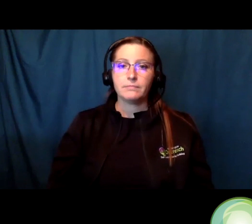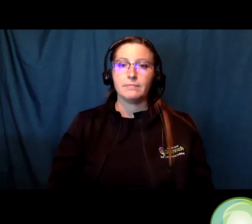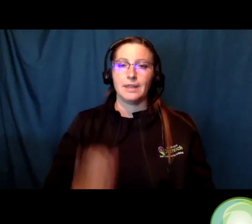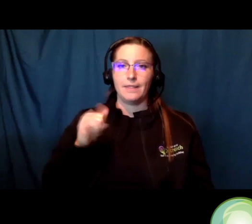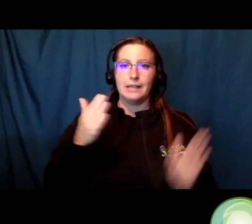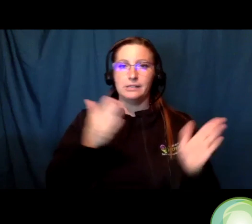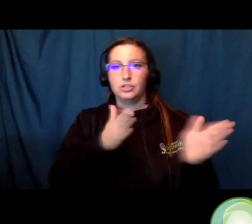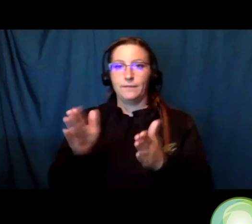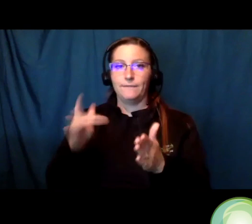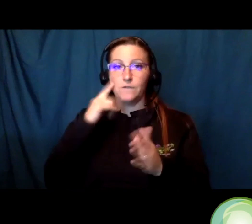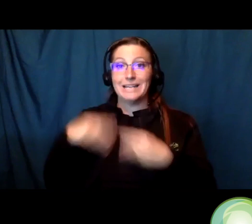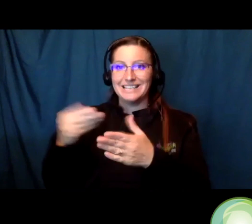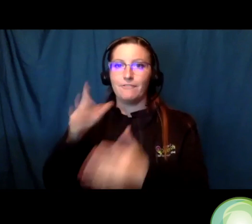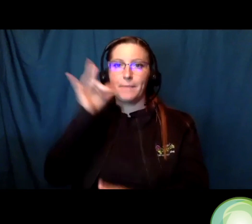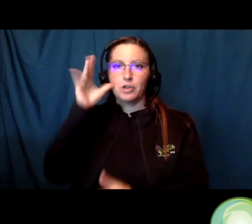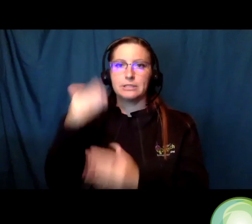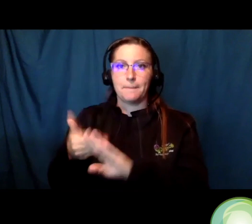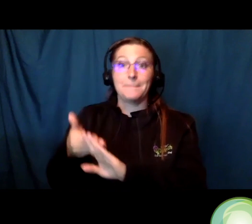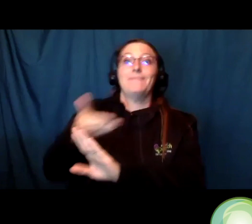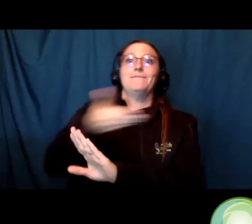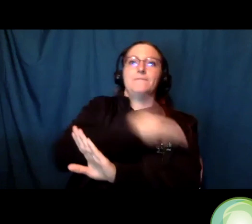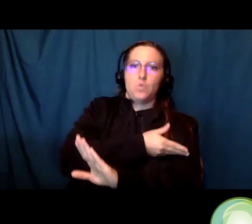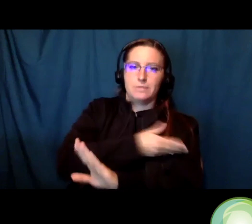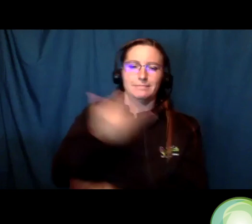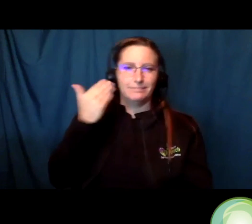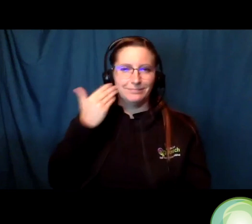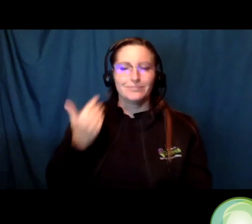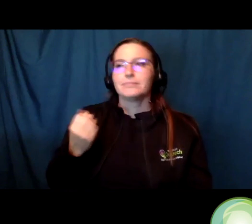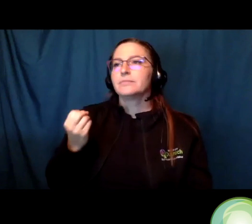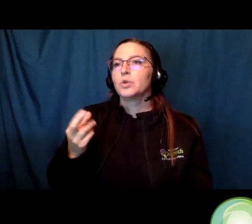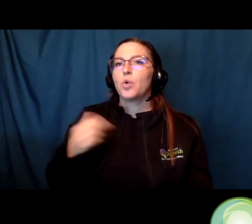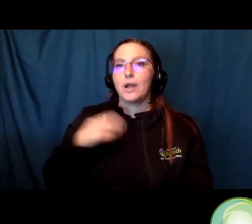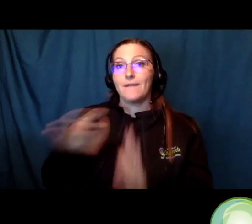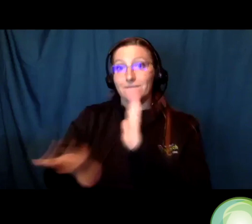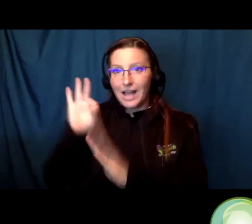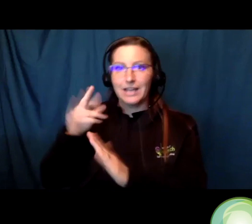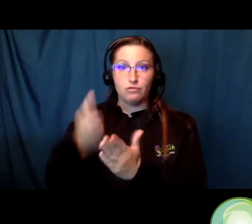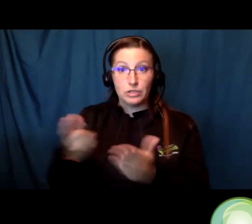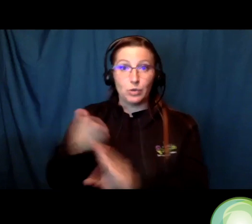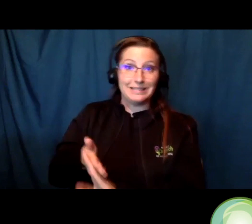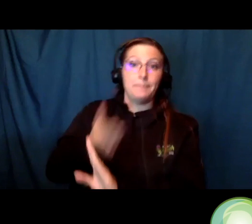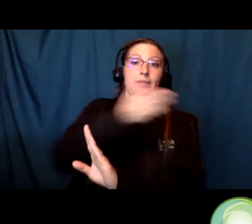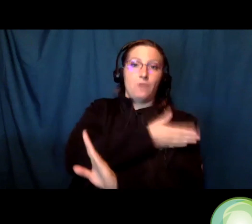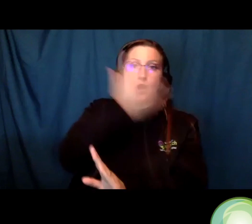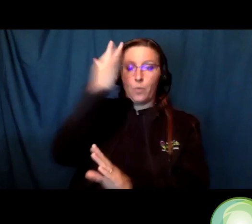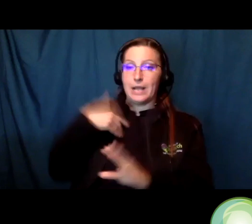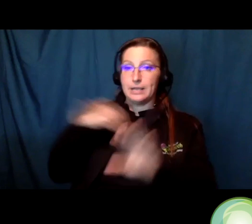parents things ahead of time or you know what I mean like find those resources ahead of time so that when you do come together then you can have some